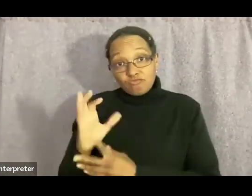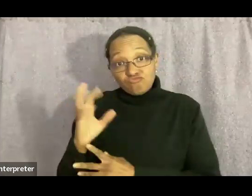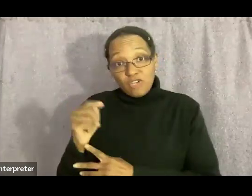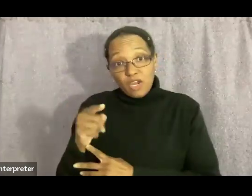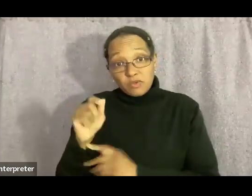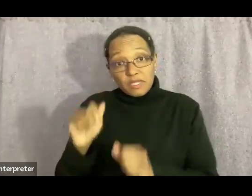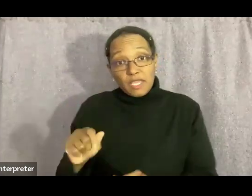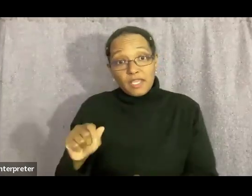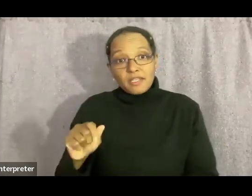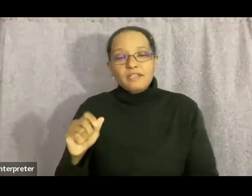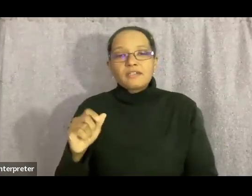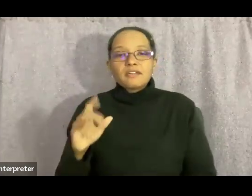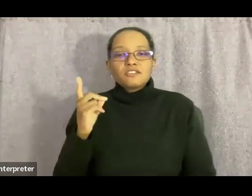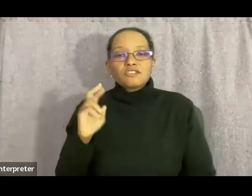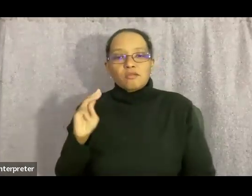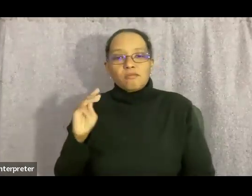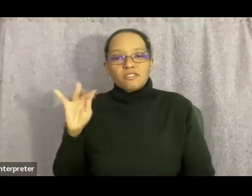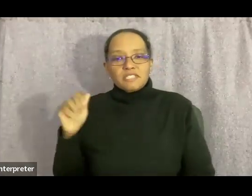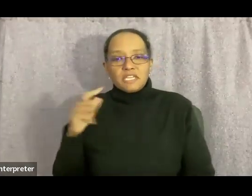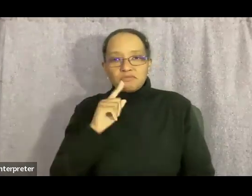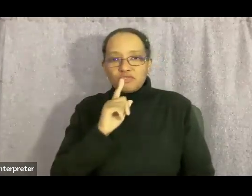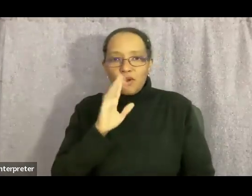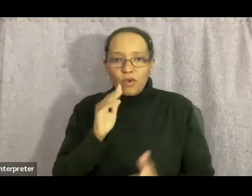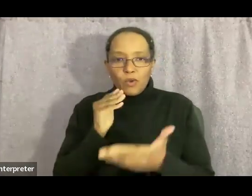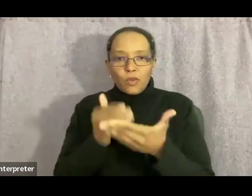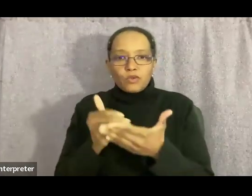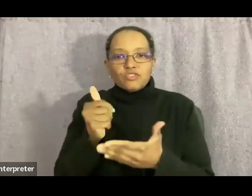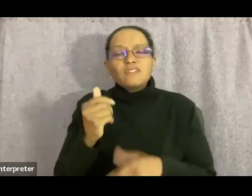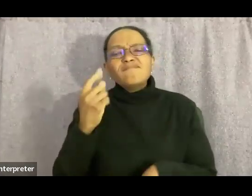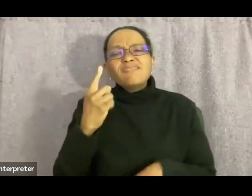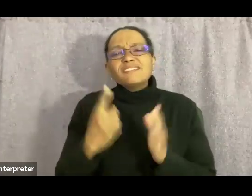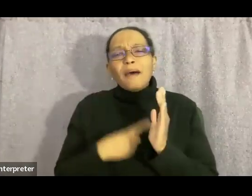Sure. Let me come closer. So, I do not, I do pop up classes, like this one,